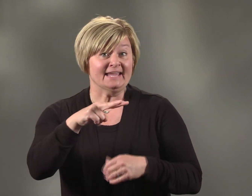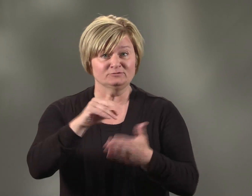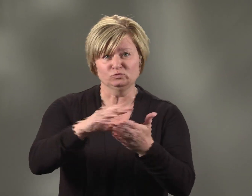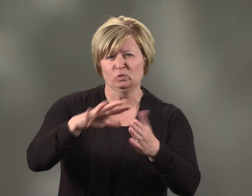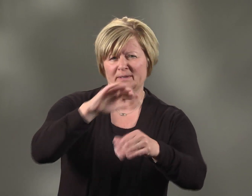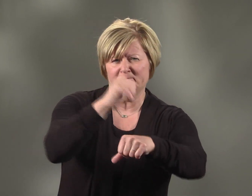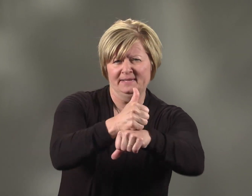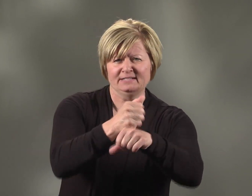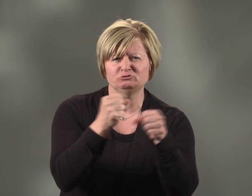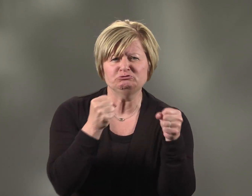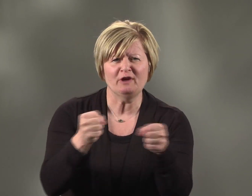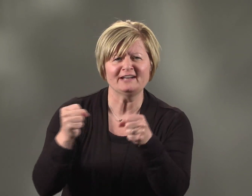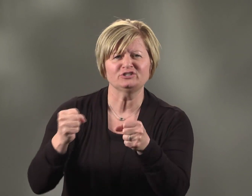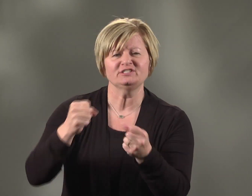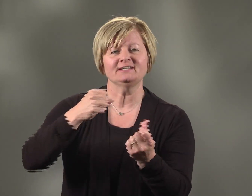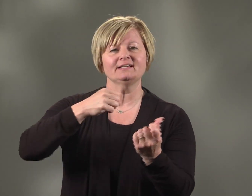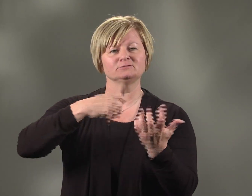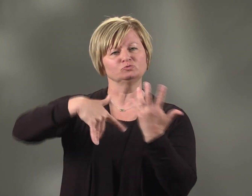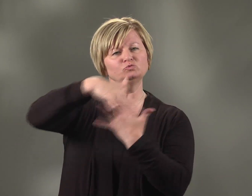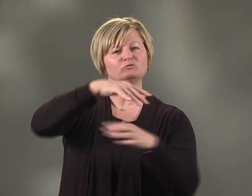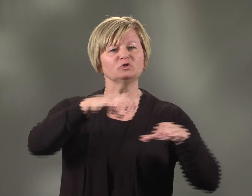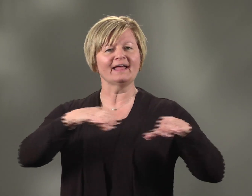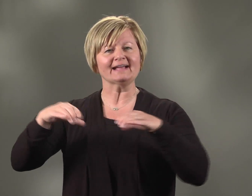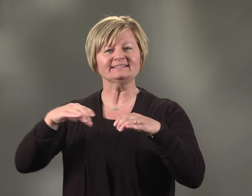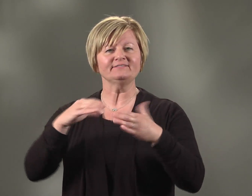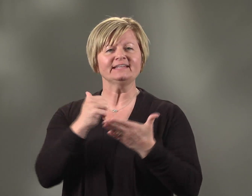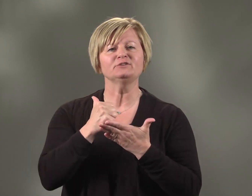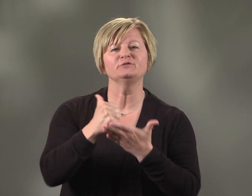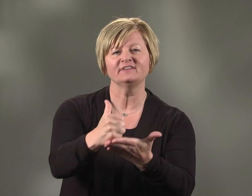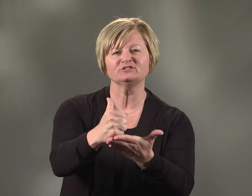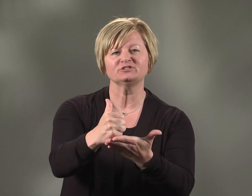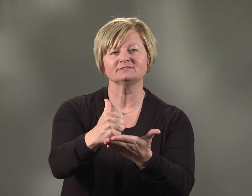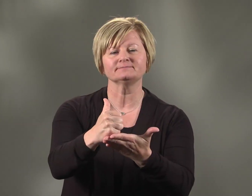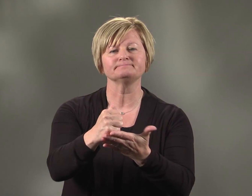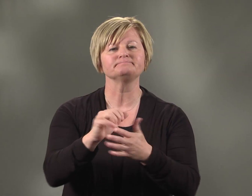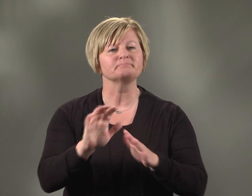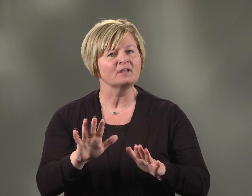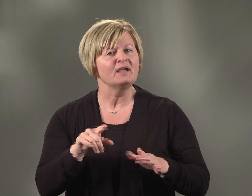A second student-based strategy is social activity interventions.